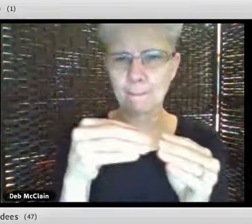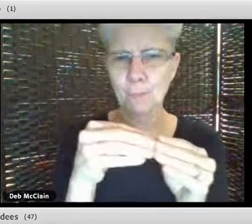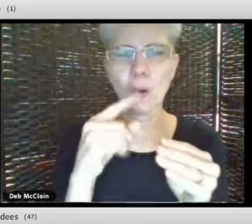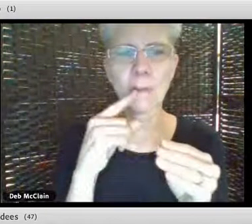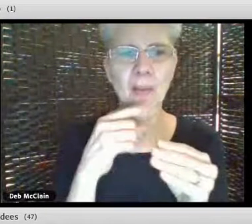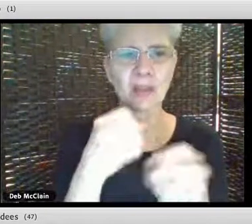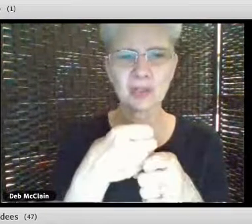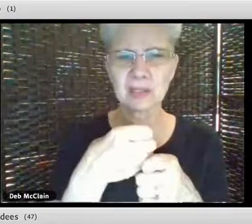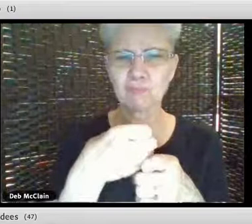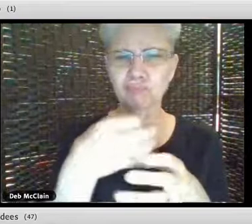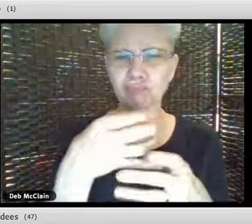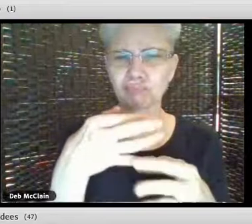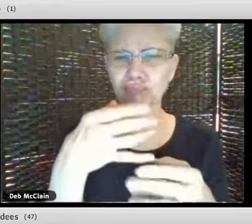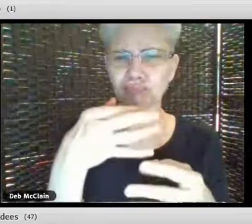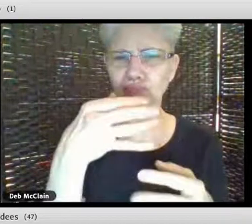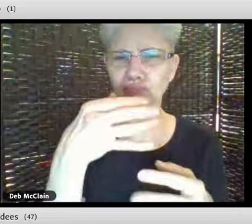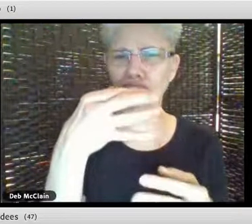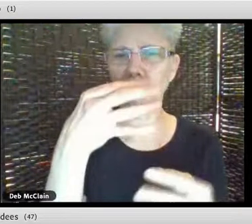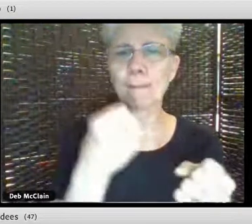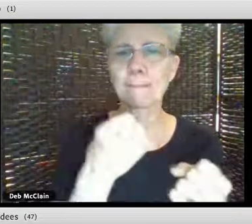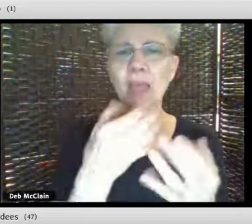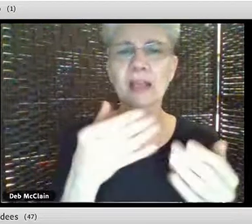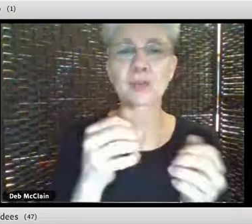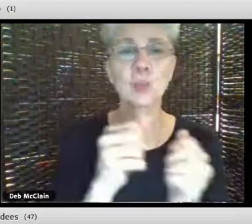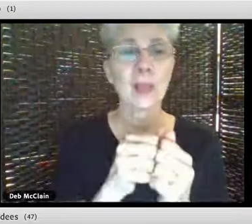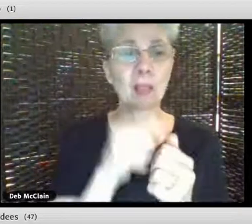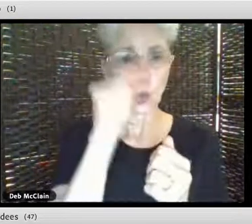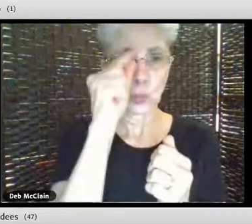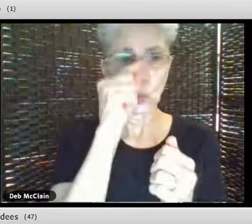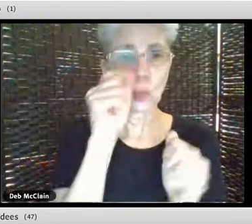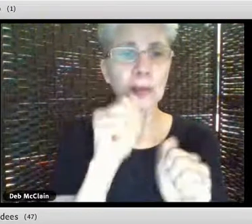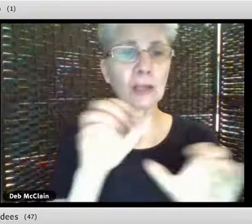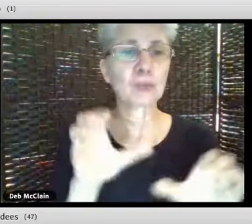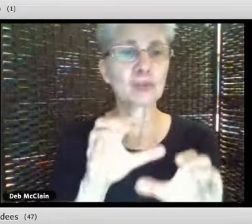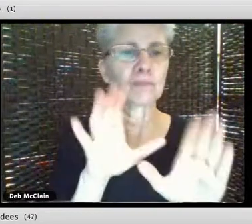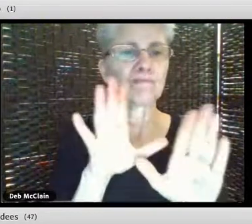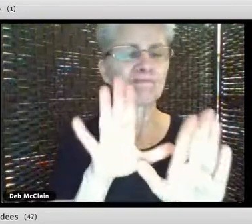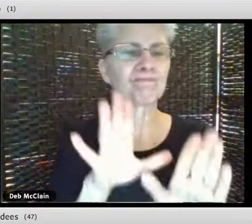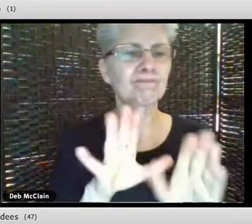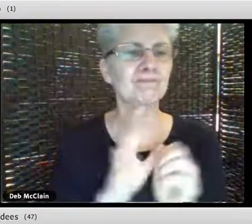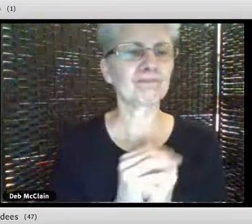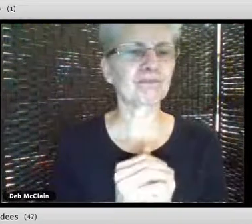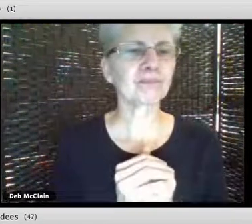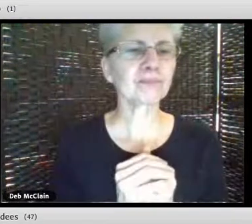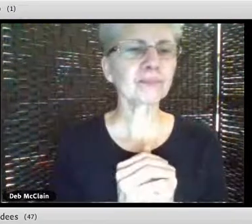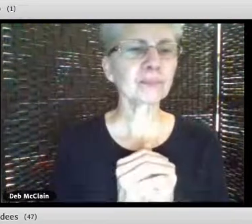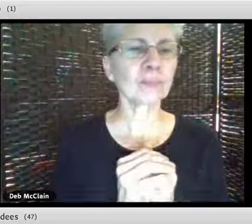so many different things that you can do with Google, so fantastic, and this is more --